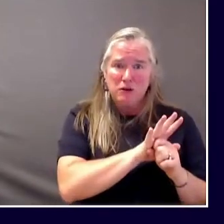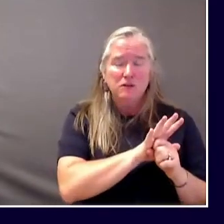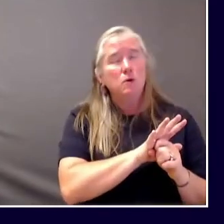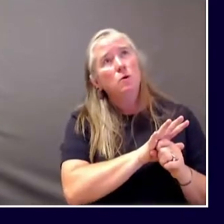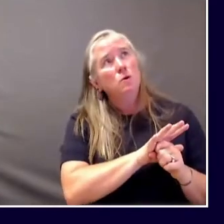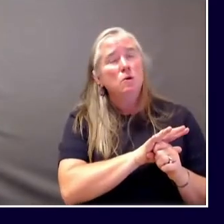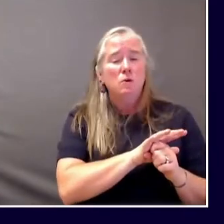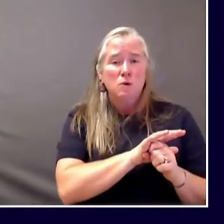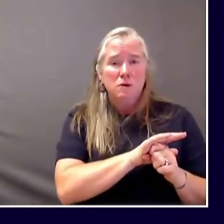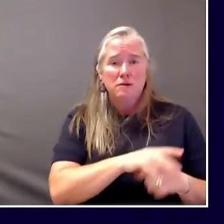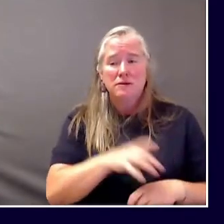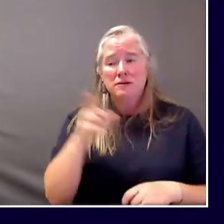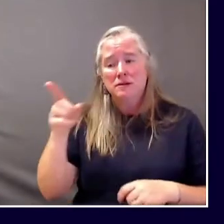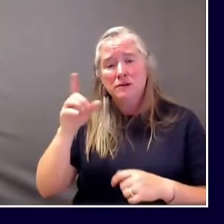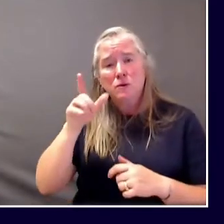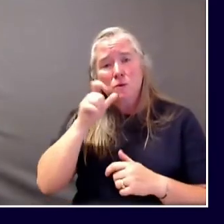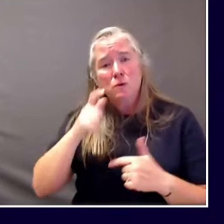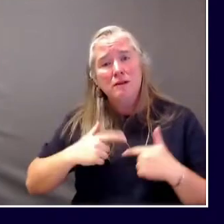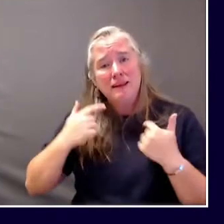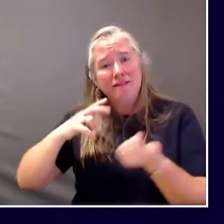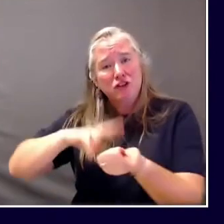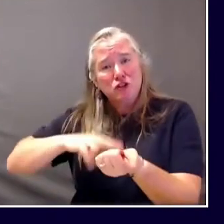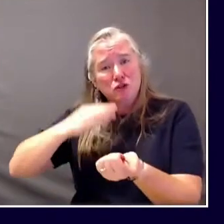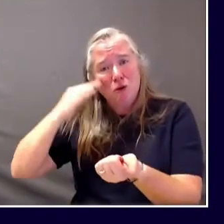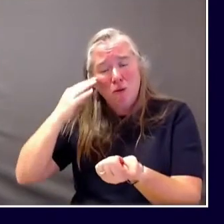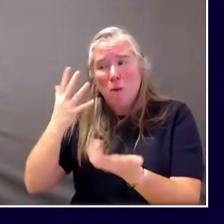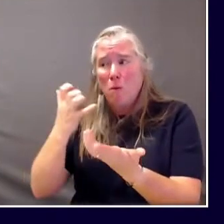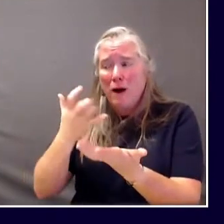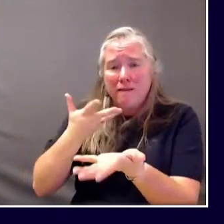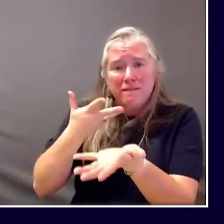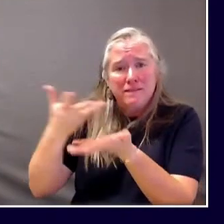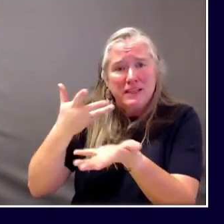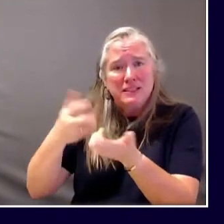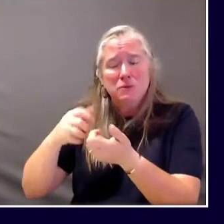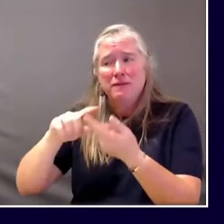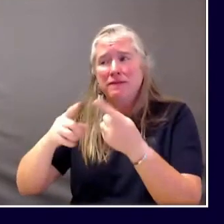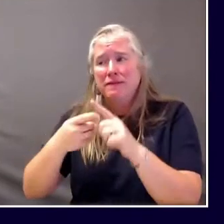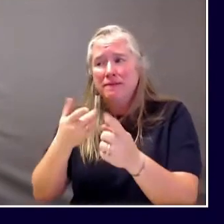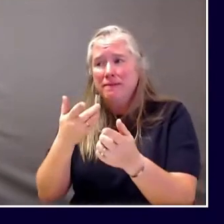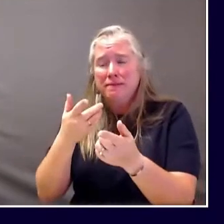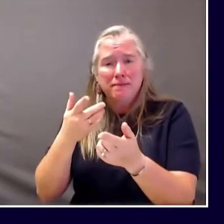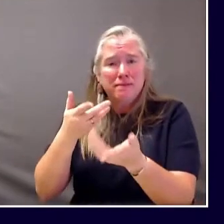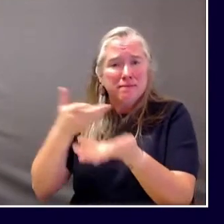nursing homes who cannot want to